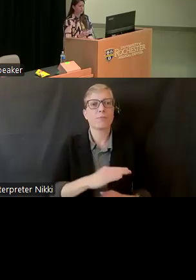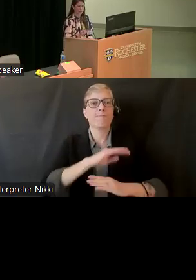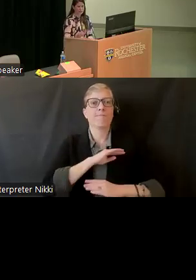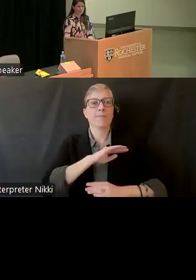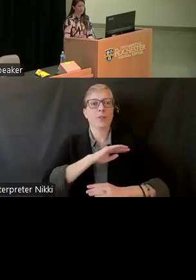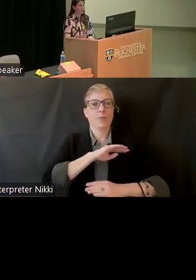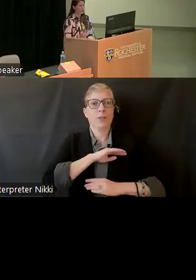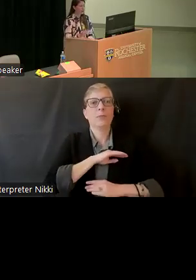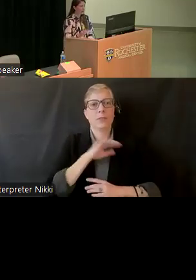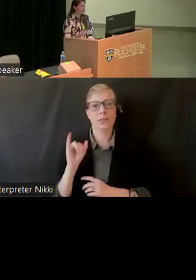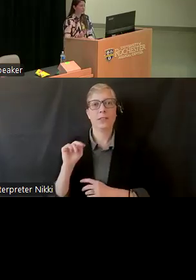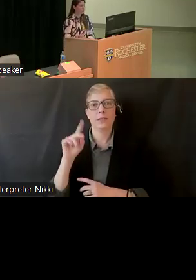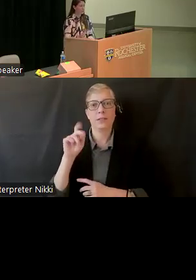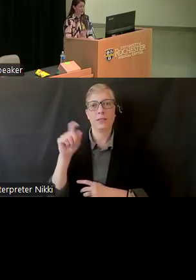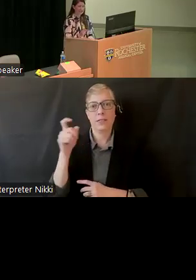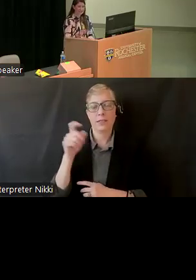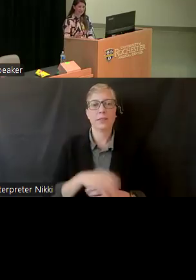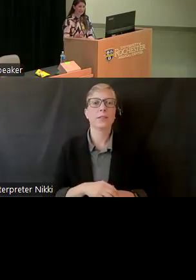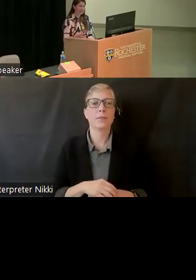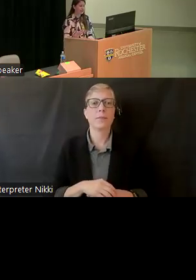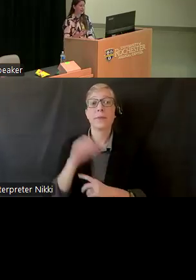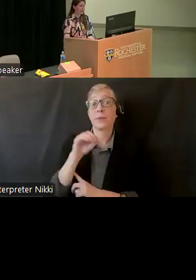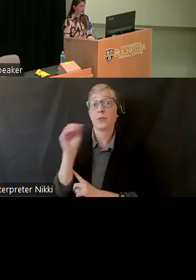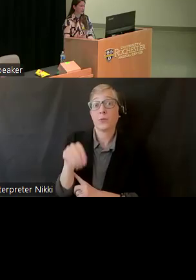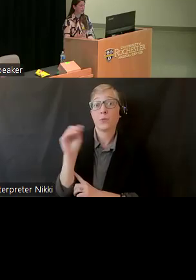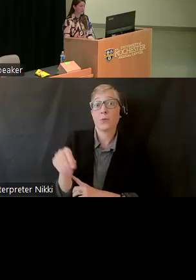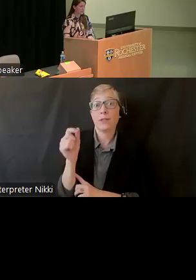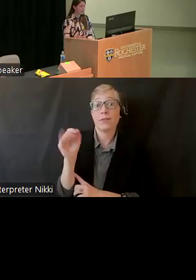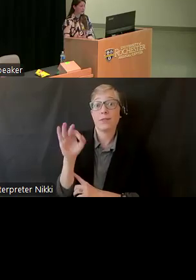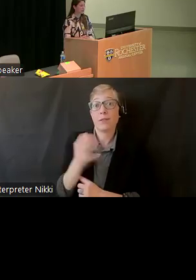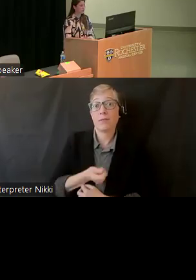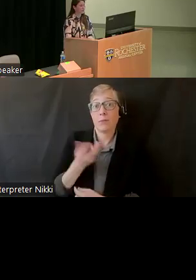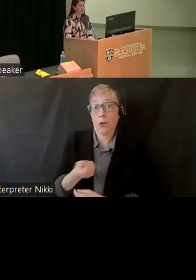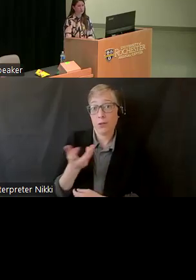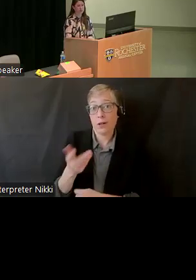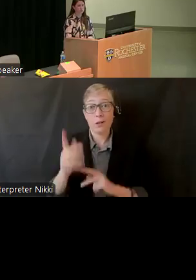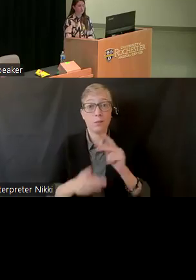uh rates of burnout or folks indicating that they experience burnout from the questions